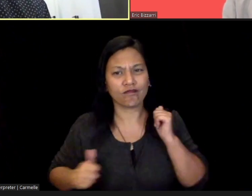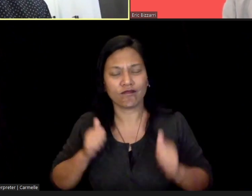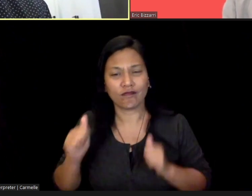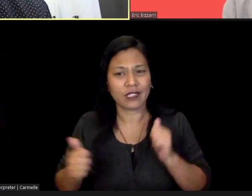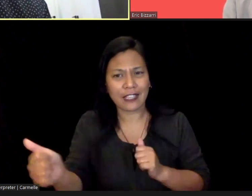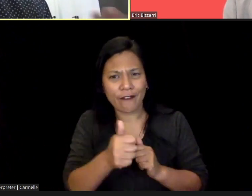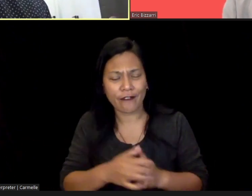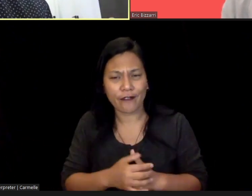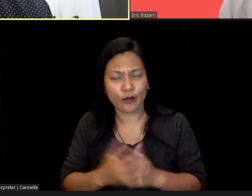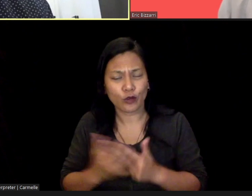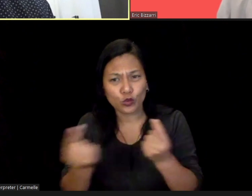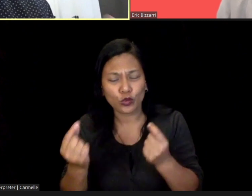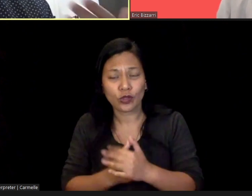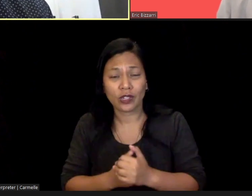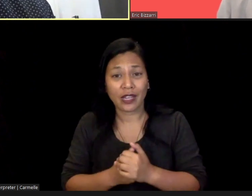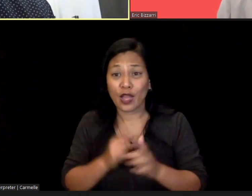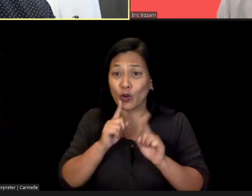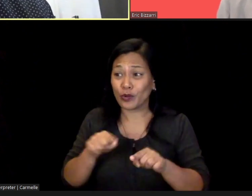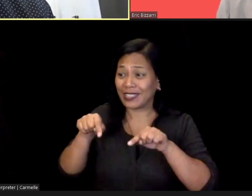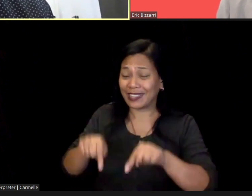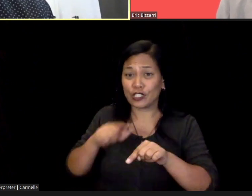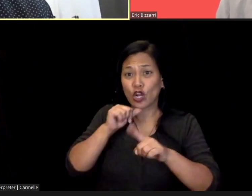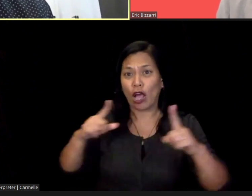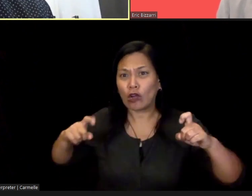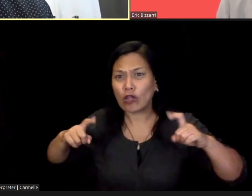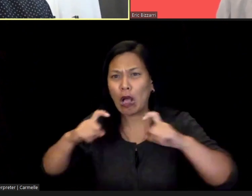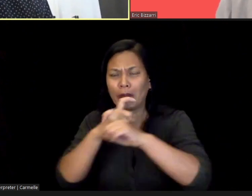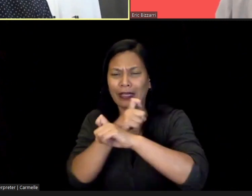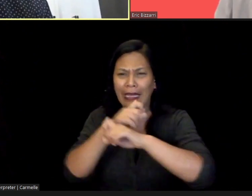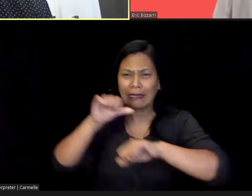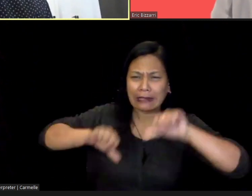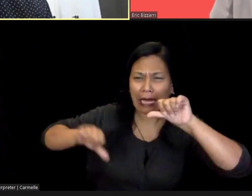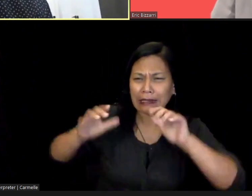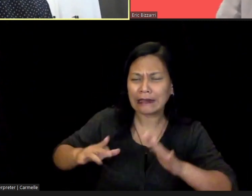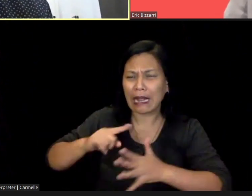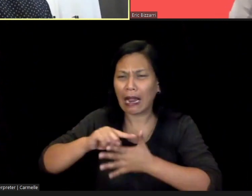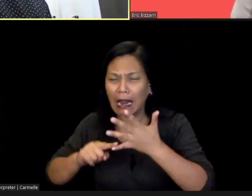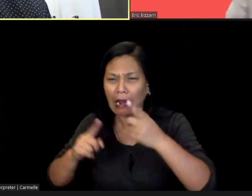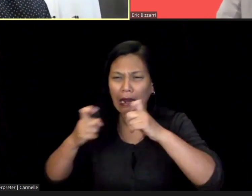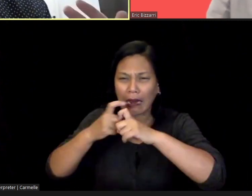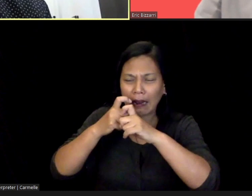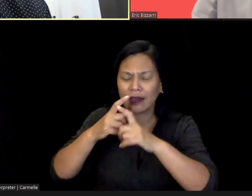You know, this is not rocket science. So in the sense of you don't need to be an expert, but you need to do hard work.